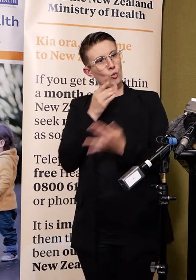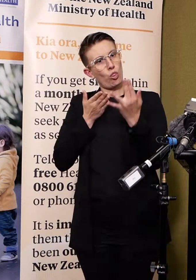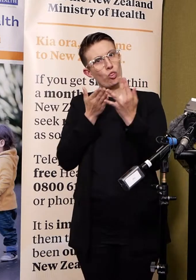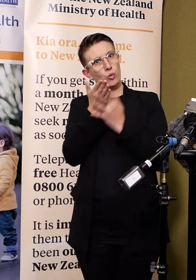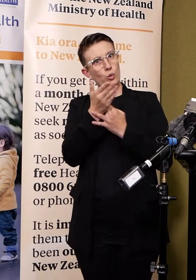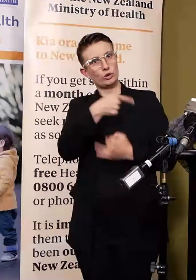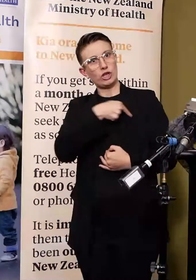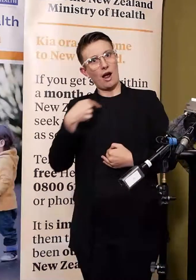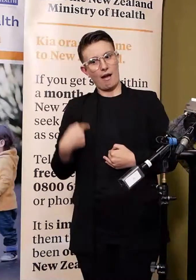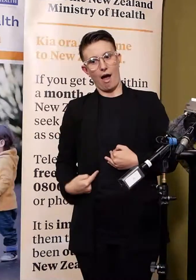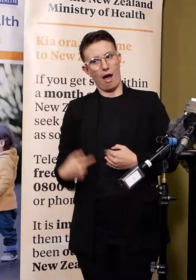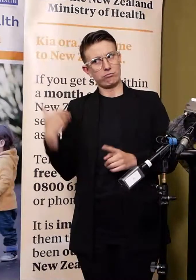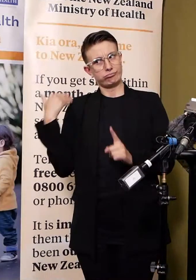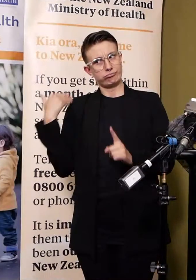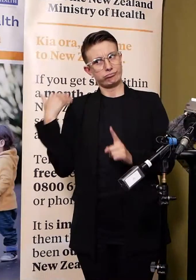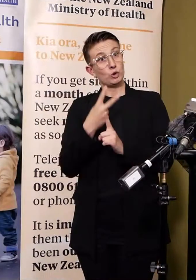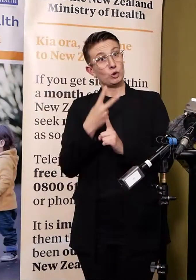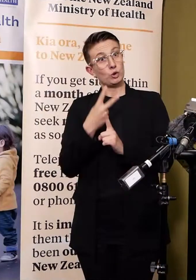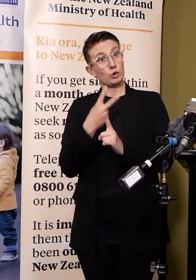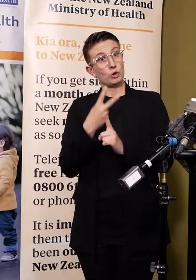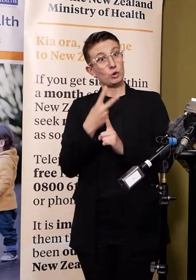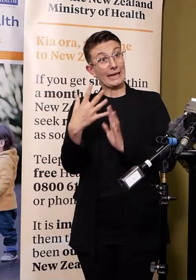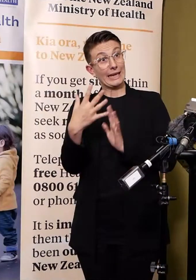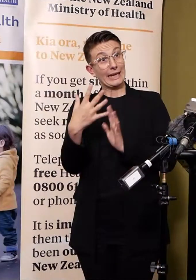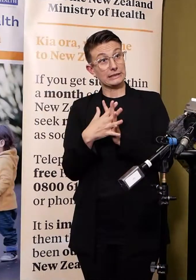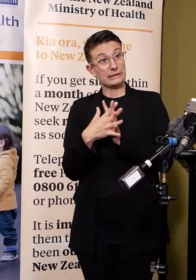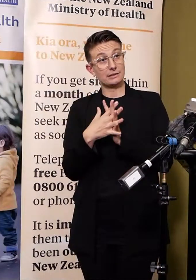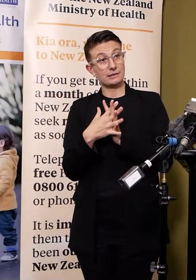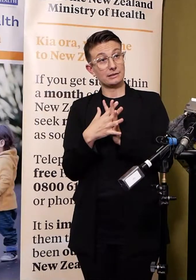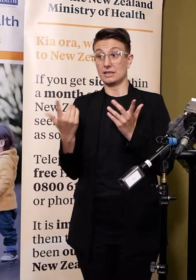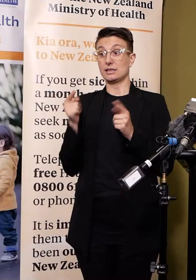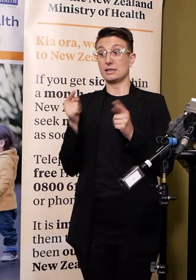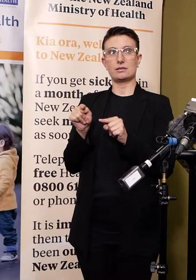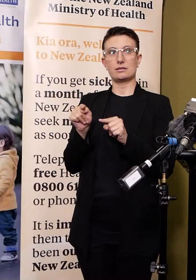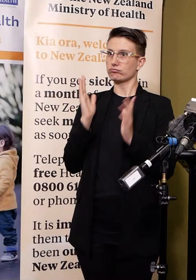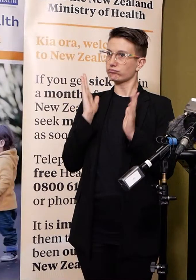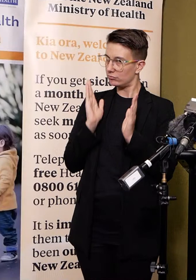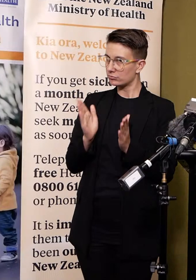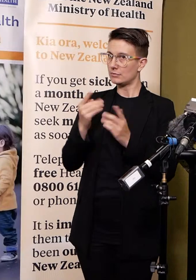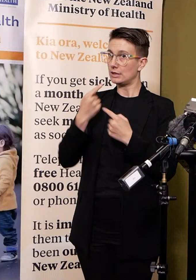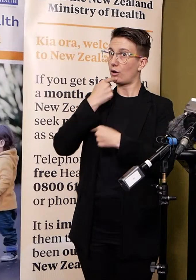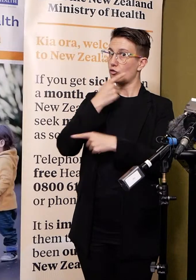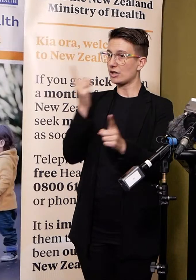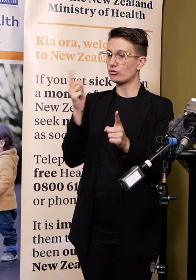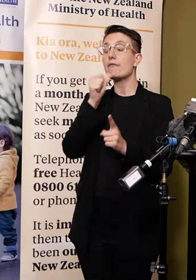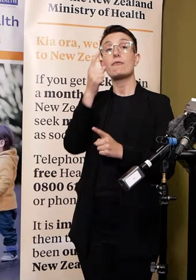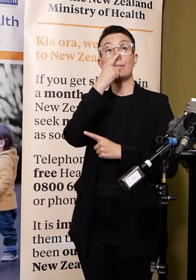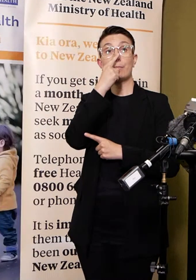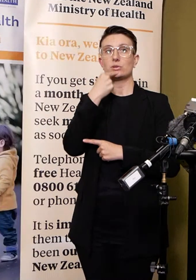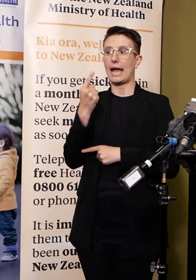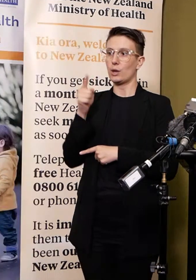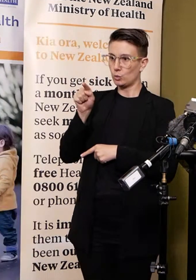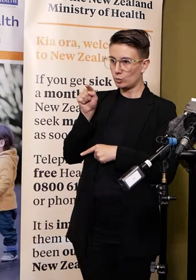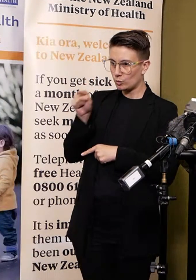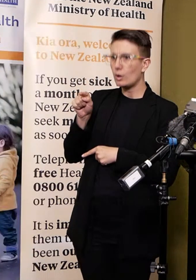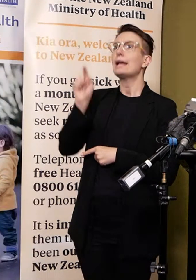in the last 14 days? Now, this is a statutory declaration. If people say, yes, they have, then they are required to go.